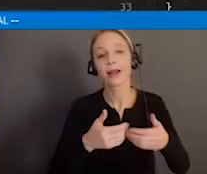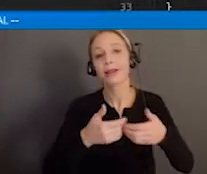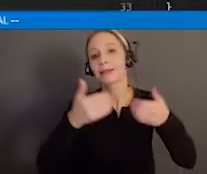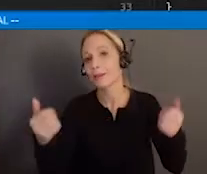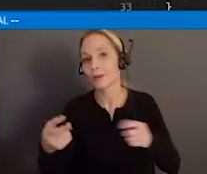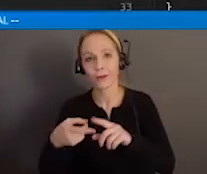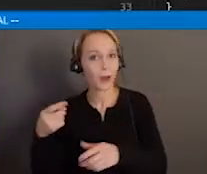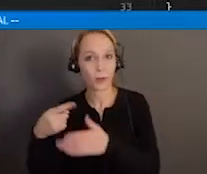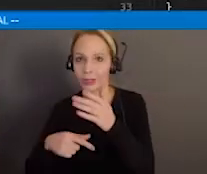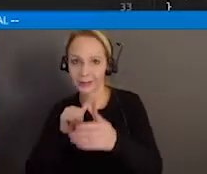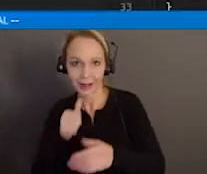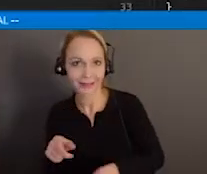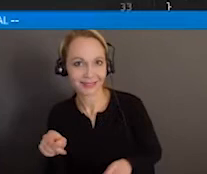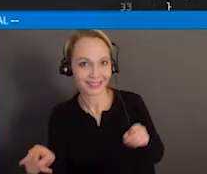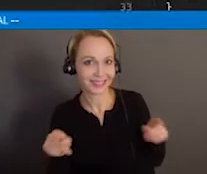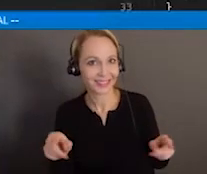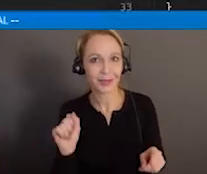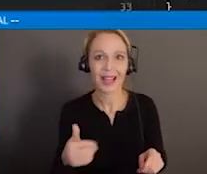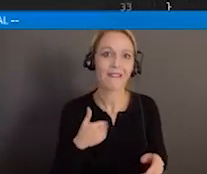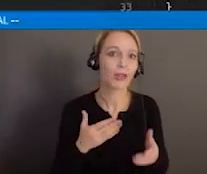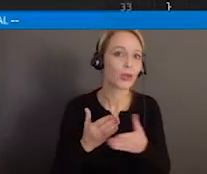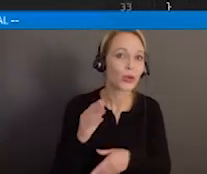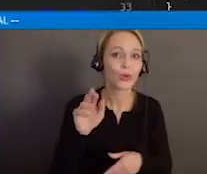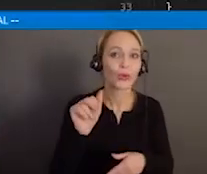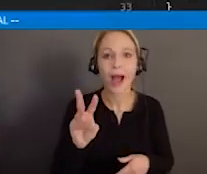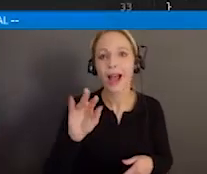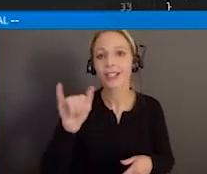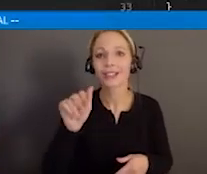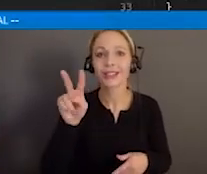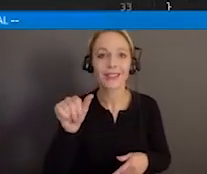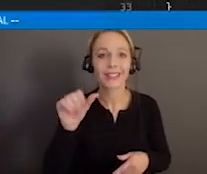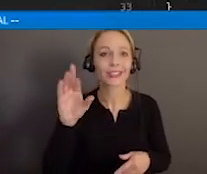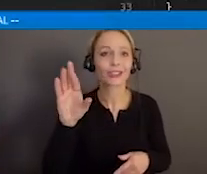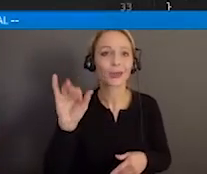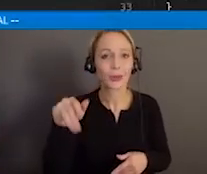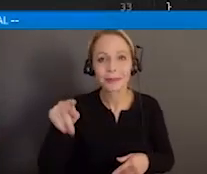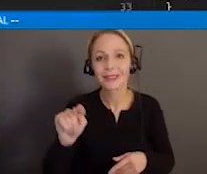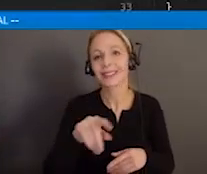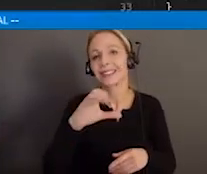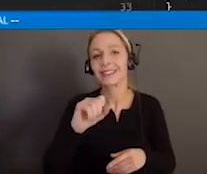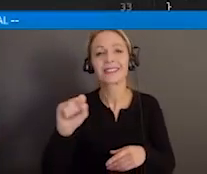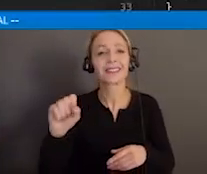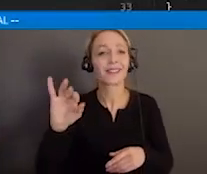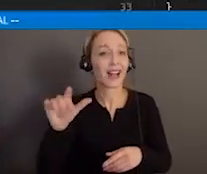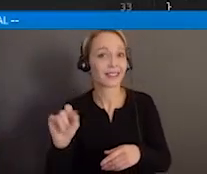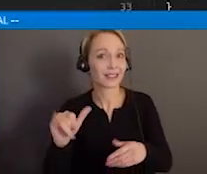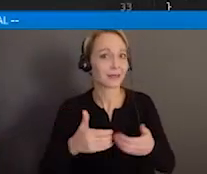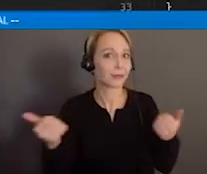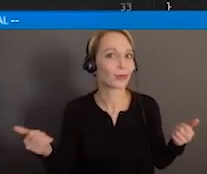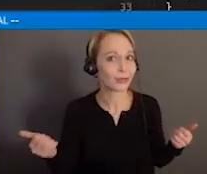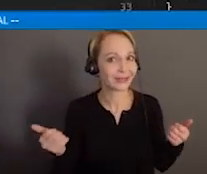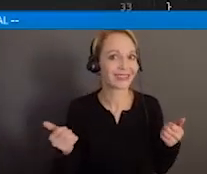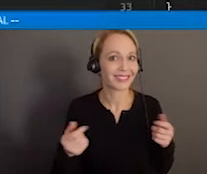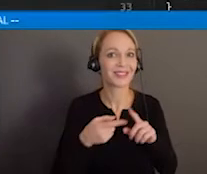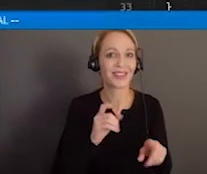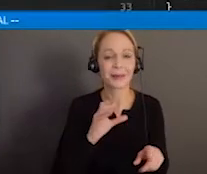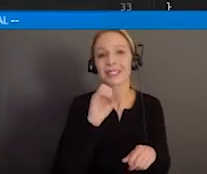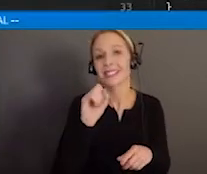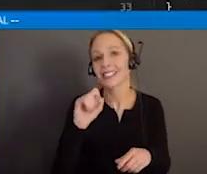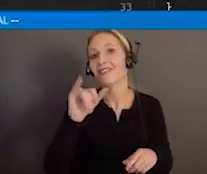AND THIS KEEPS CODE FROM HUBL THAT ARE SEPARATE FROM